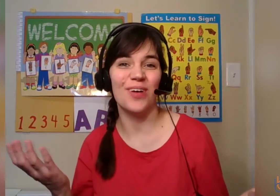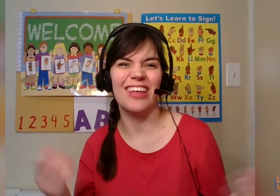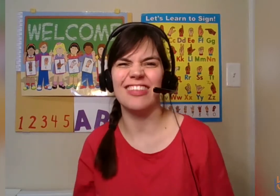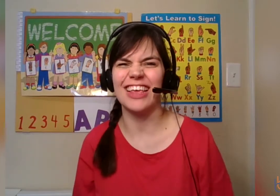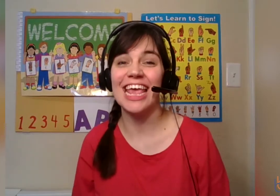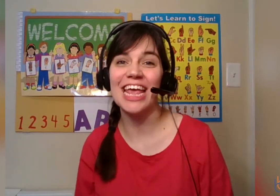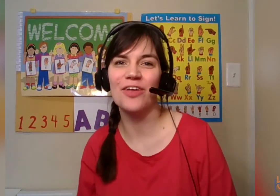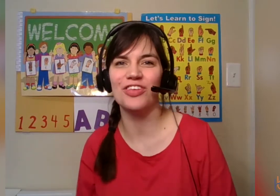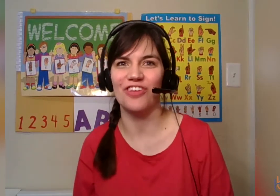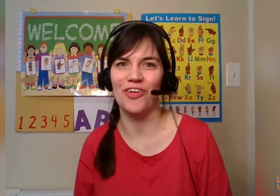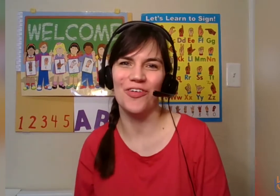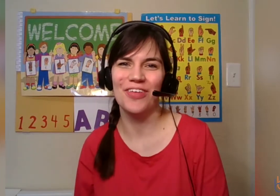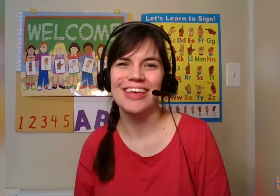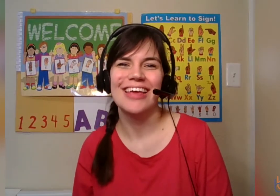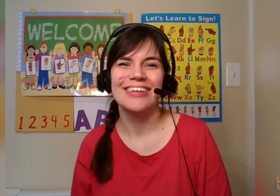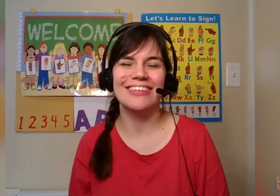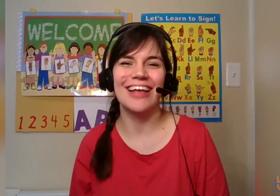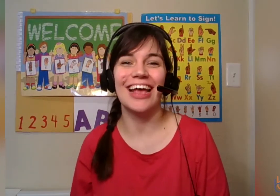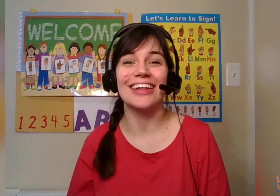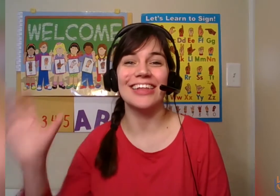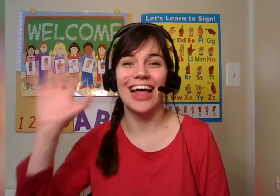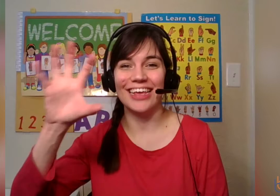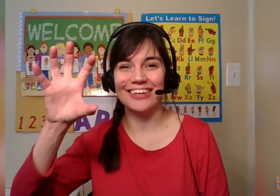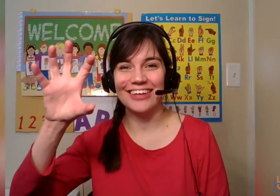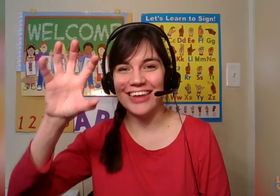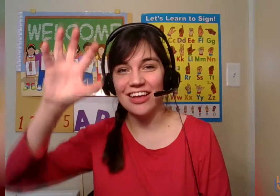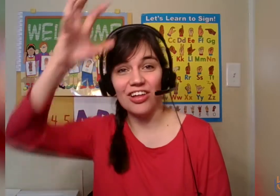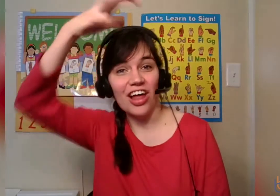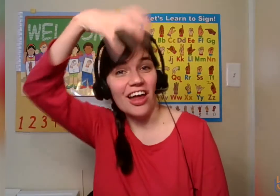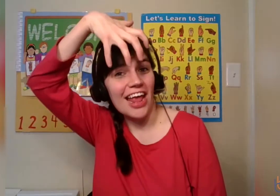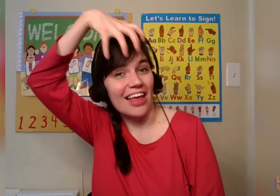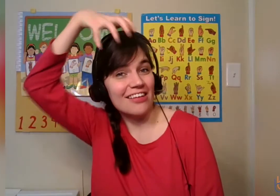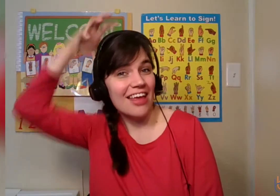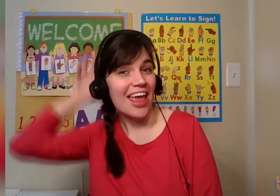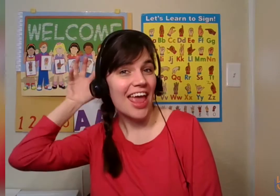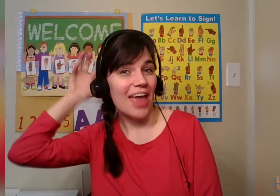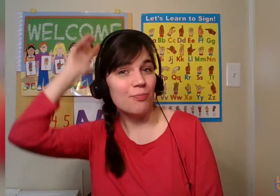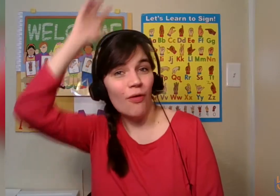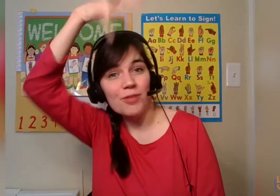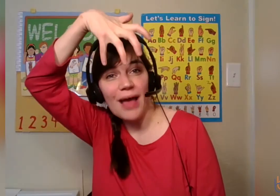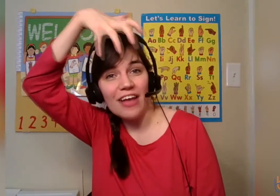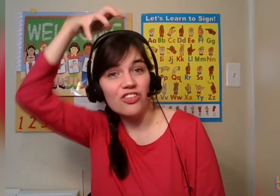is the king of the jungle. To sign lion, take a clawed hand and pull it back to